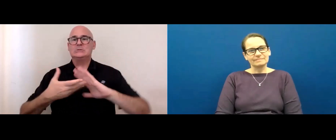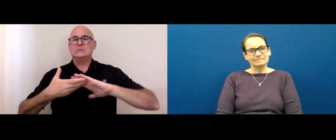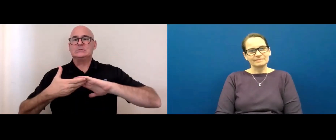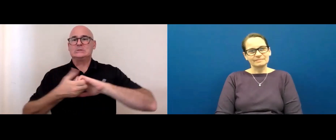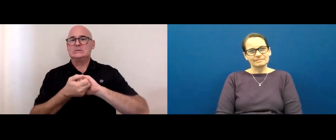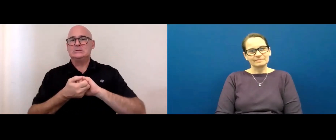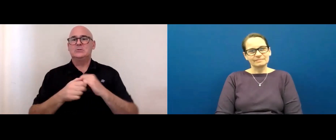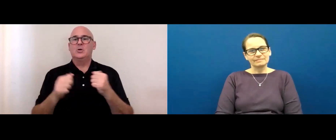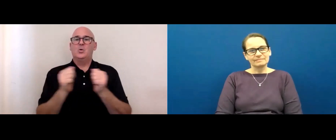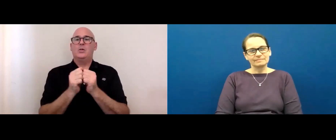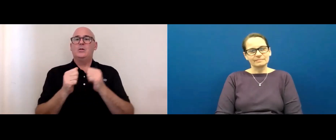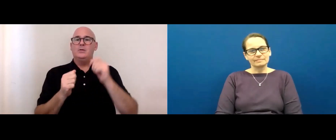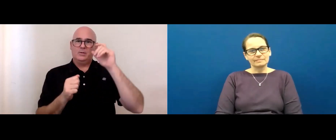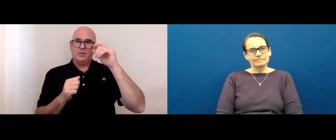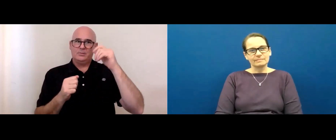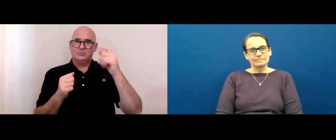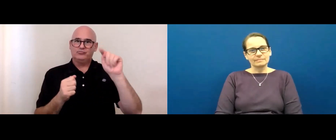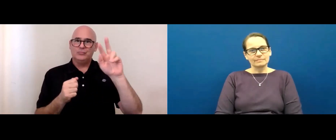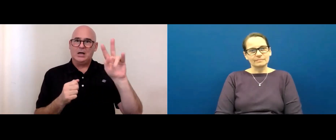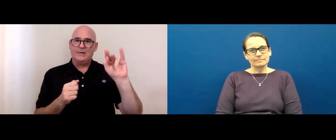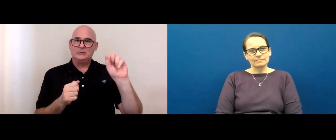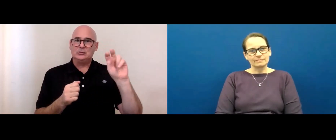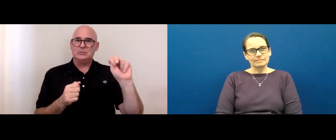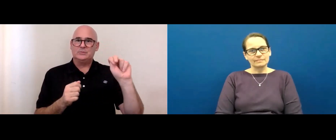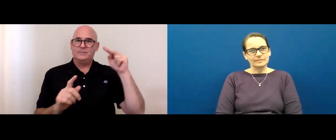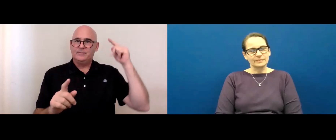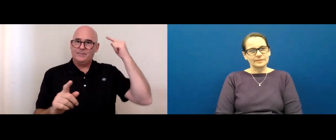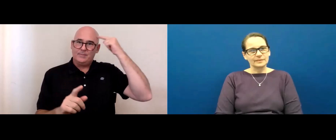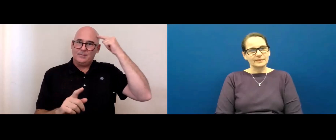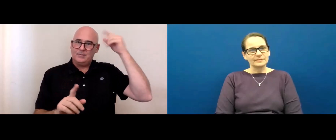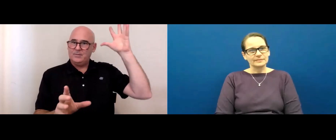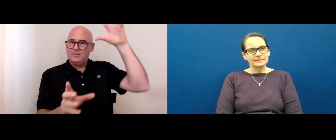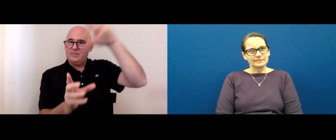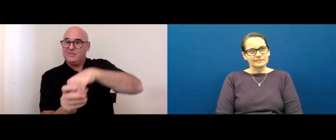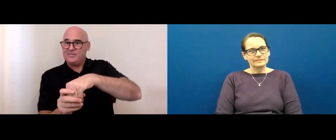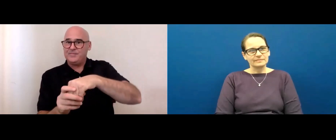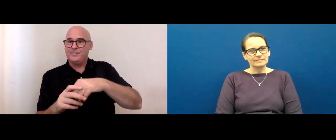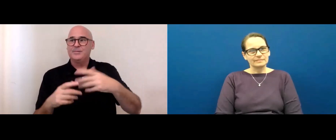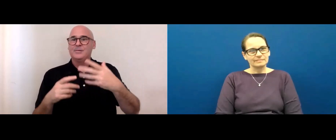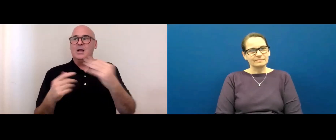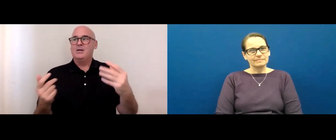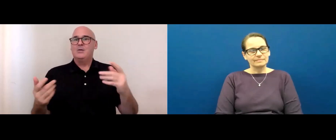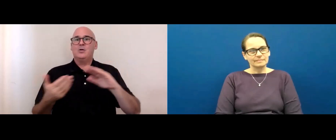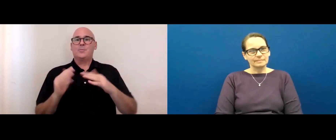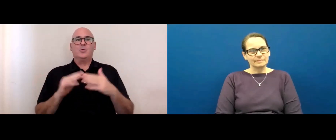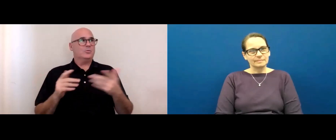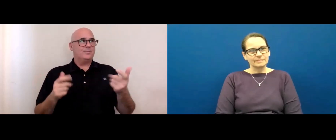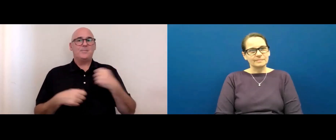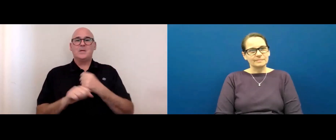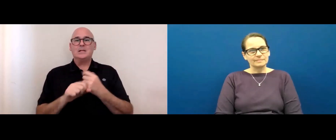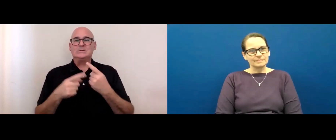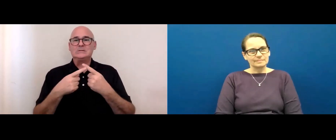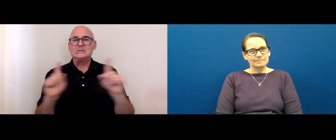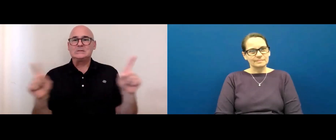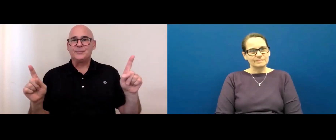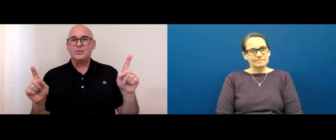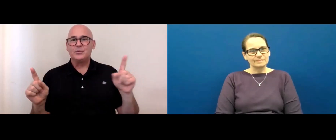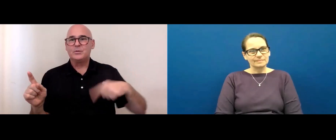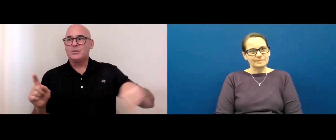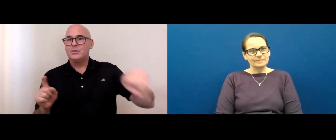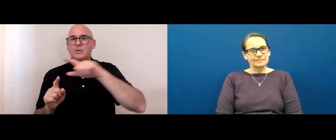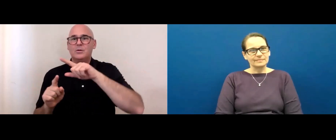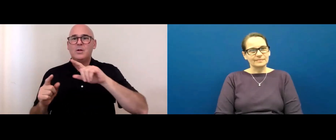communication would be solid and that tri-vision that thought process really made it successful